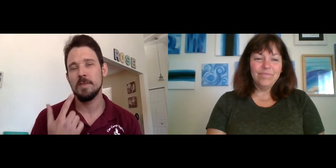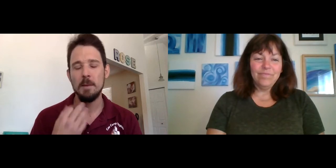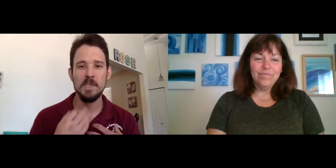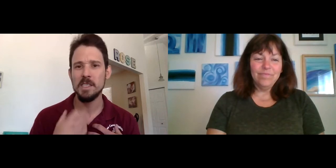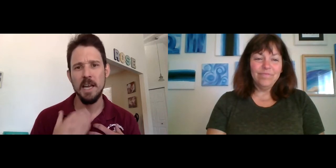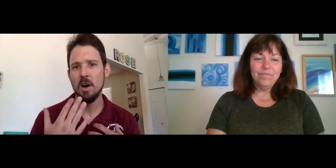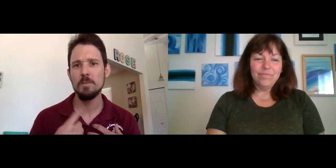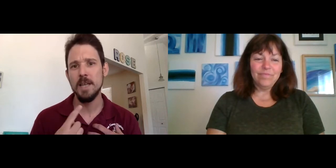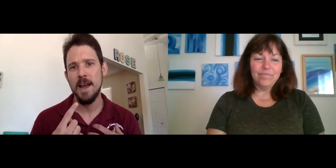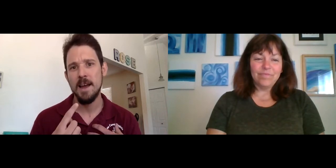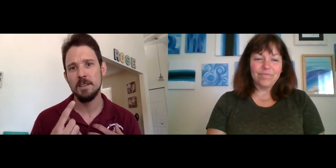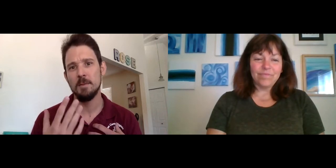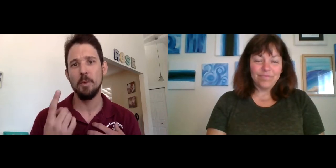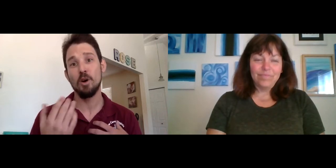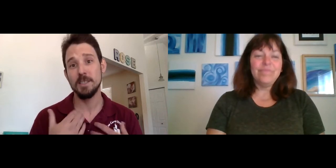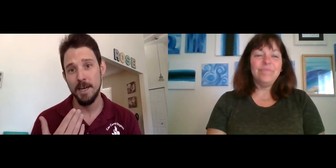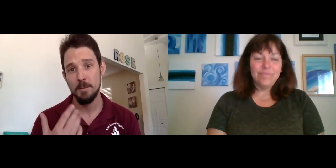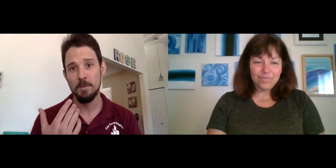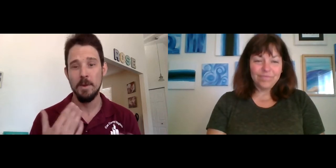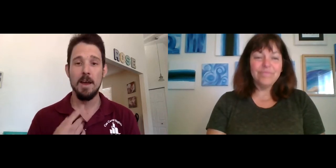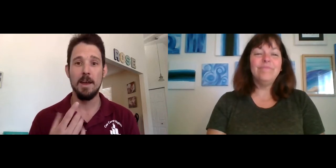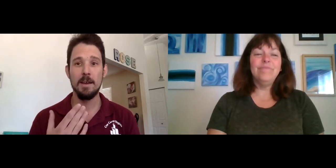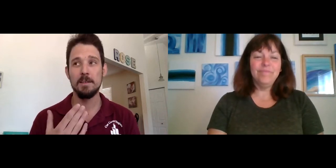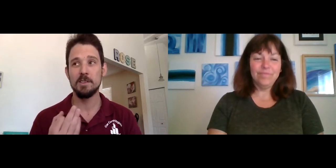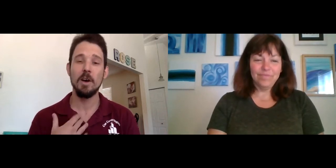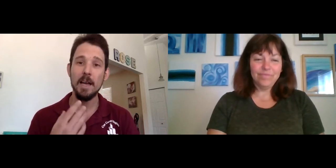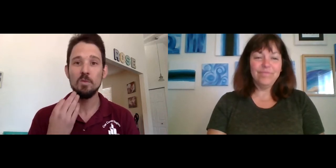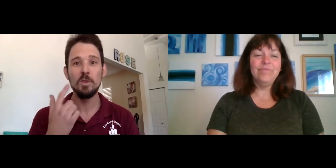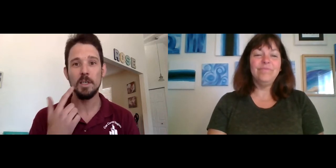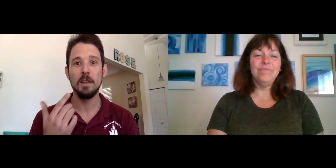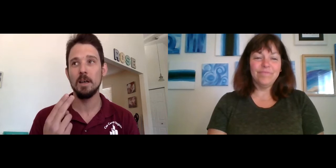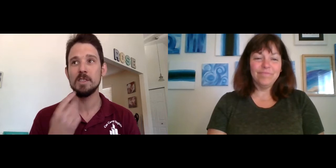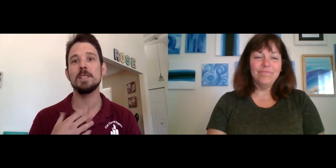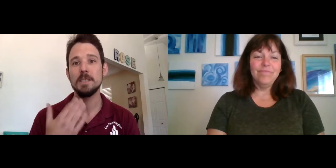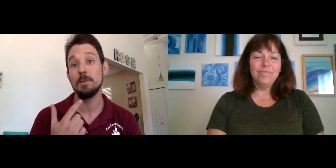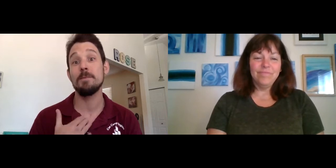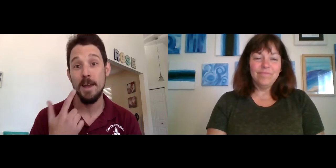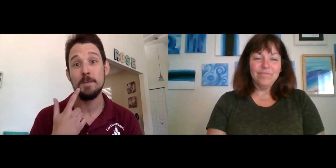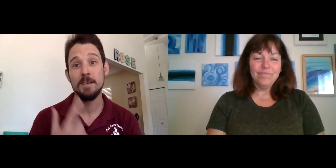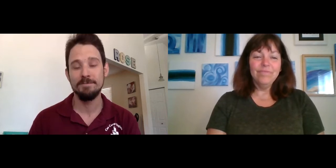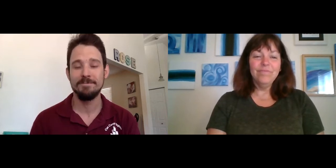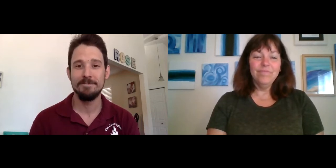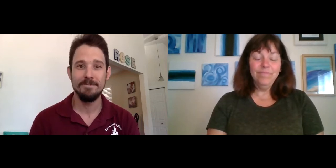stay at home dad part time. So I really love spending time with my family.